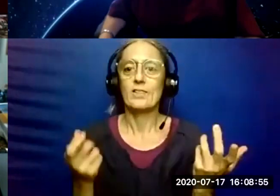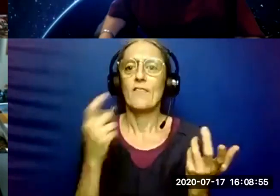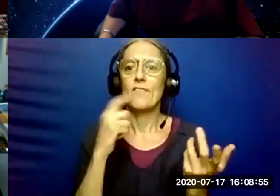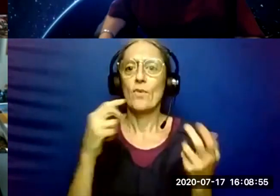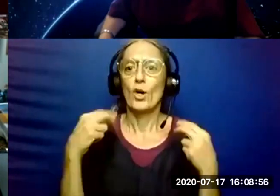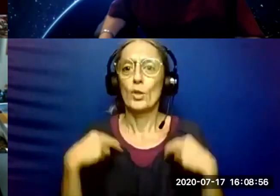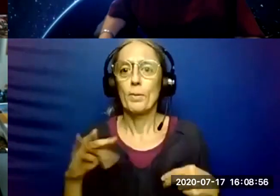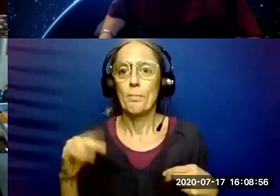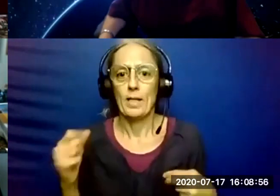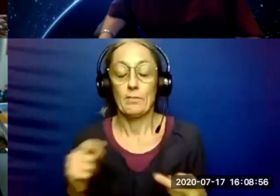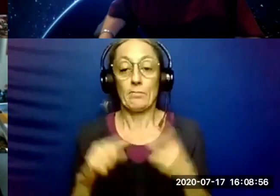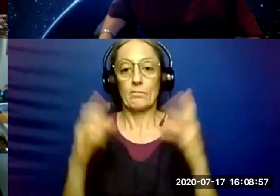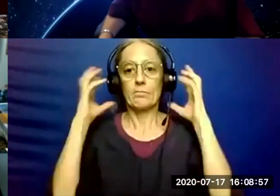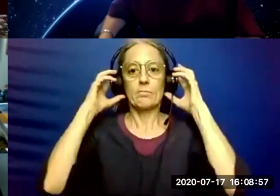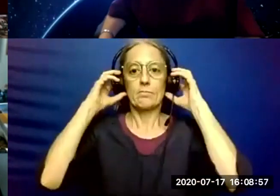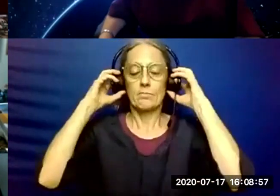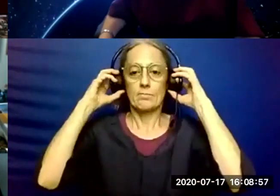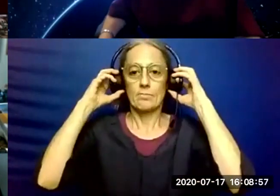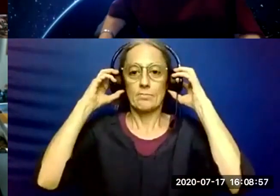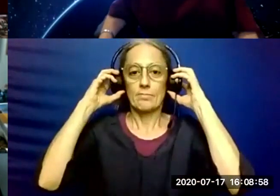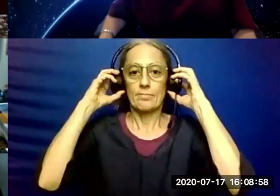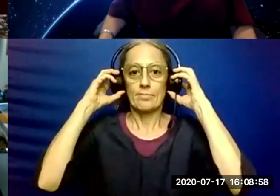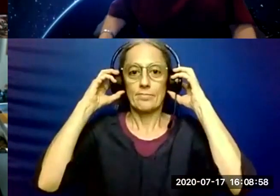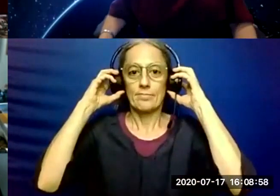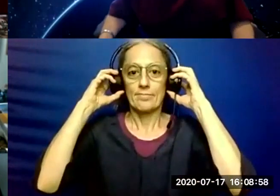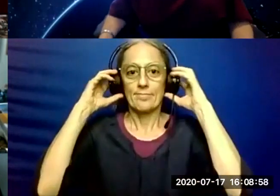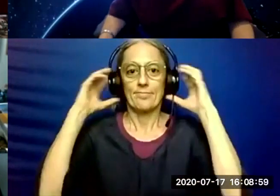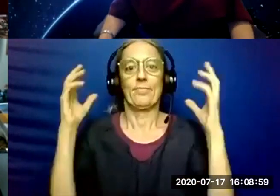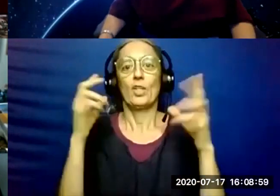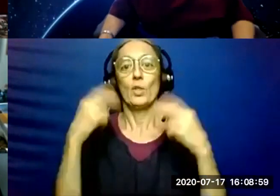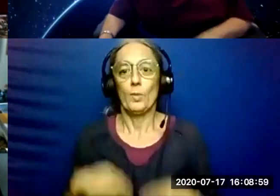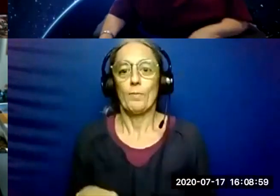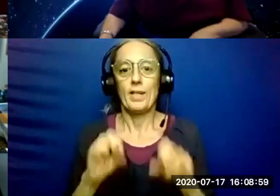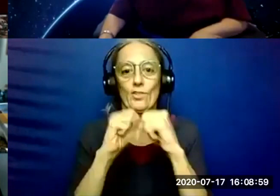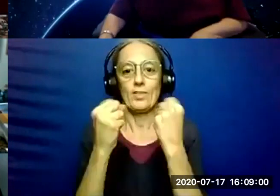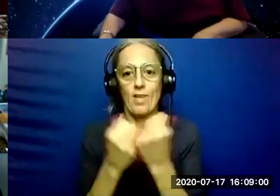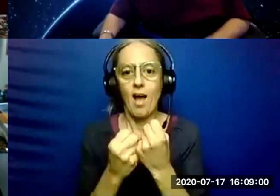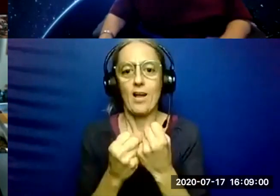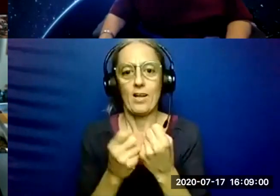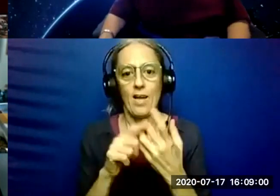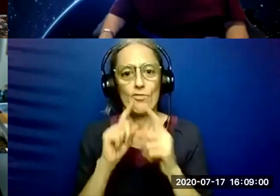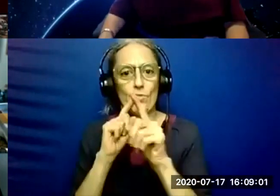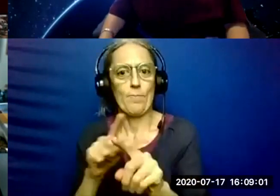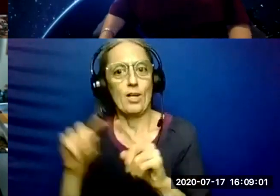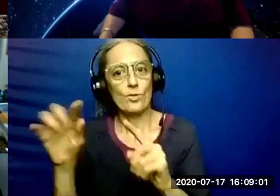and importance we have had for the past six months, 24/7.